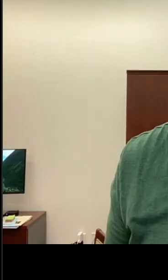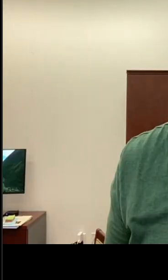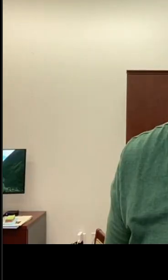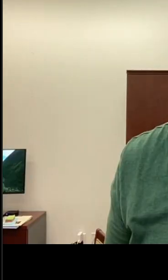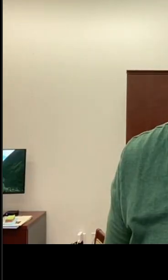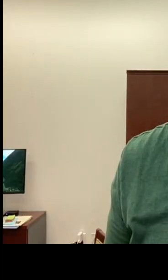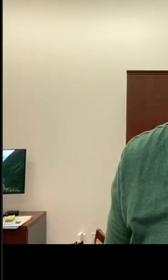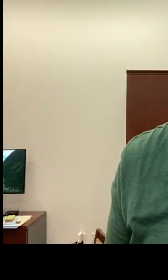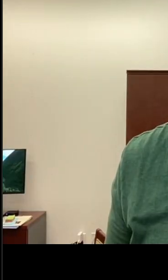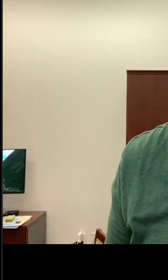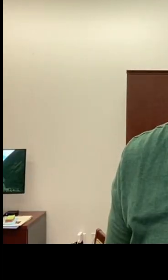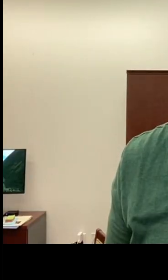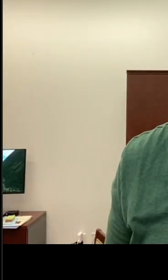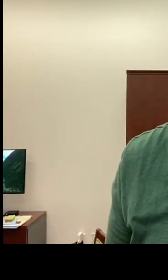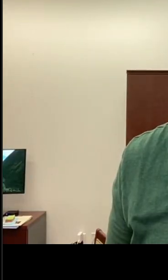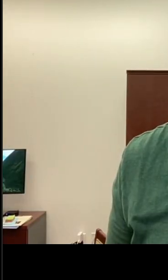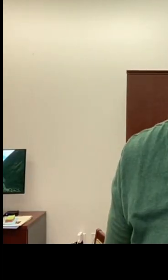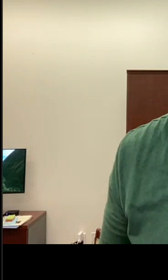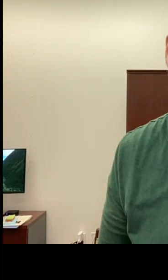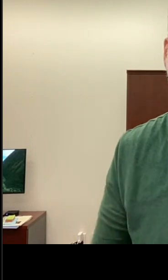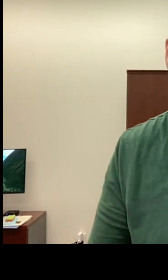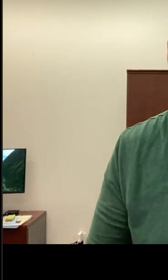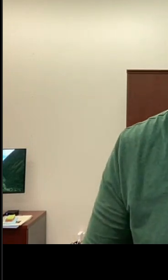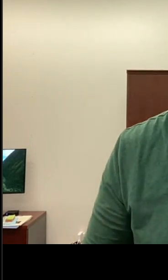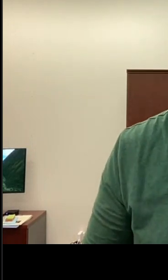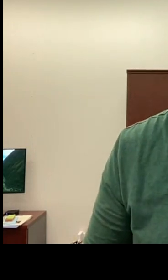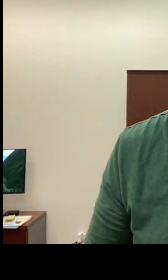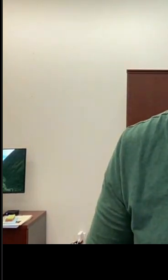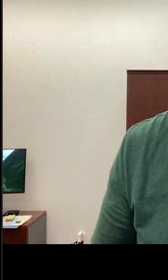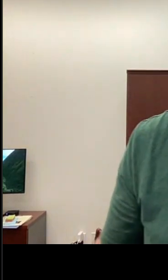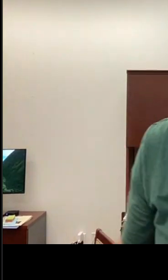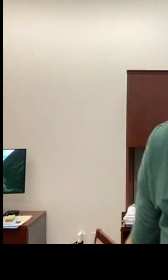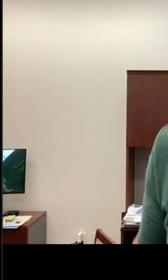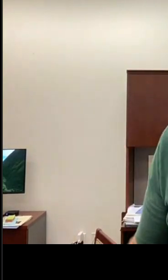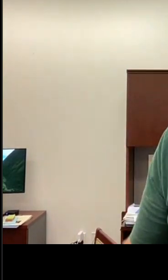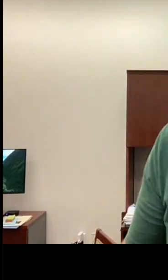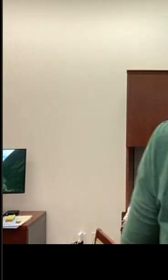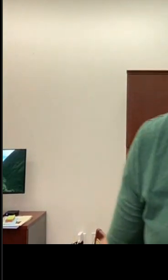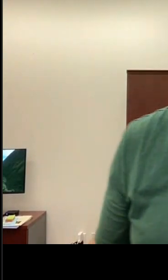free to type them into the question or chat box. If you don't see that, look in the upper